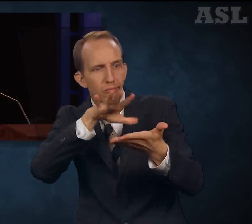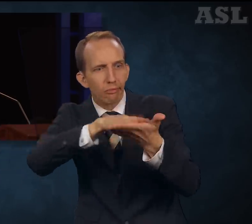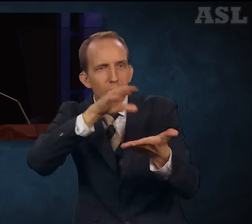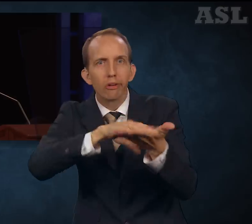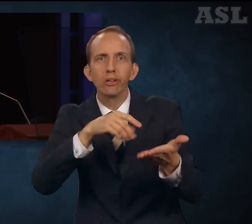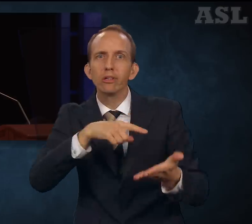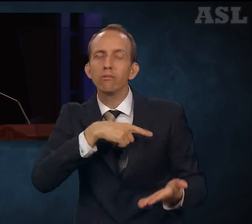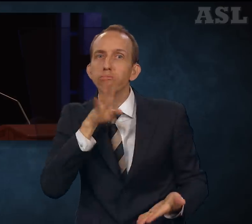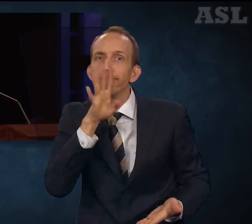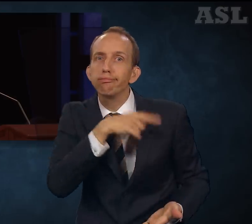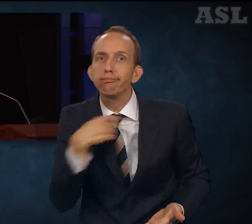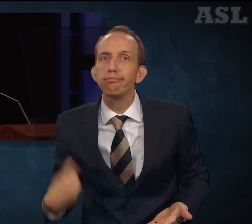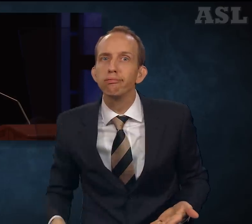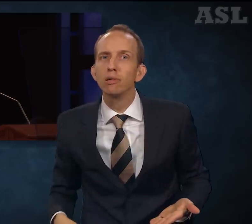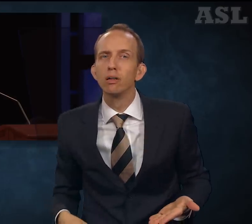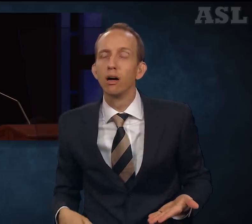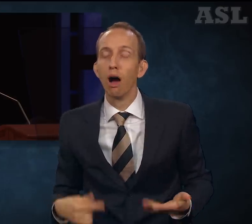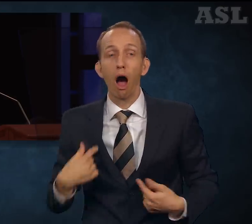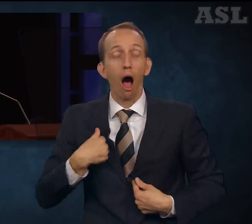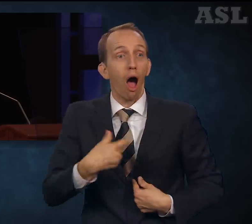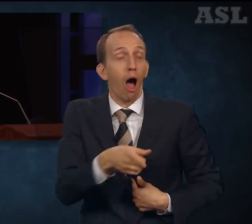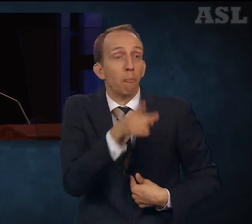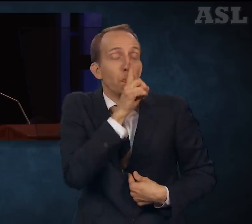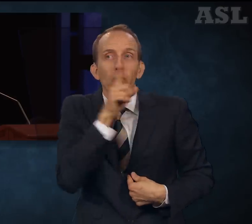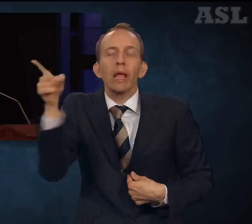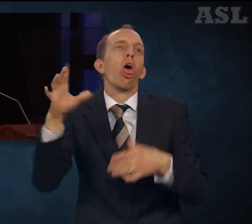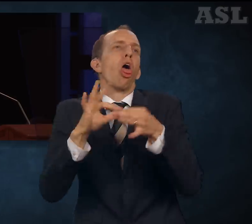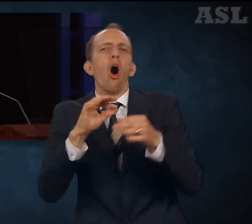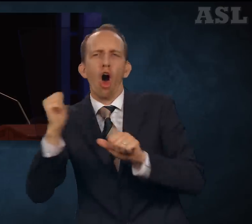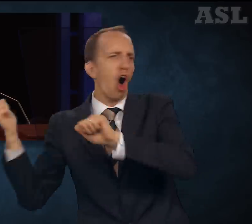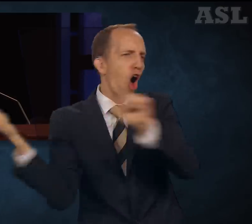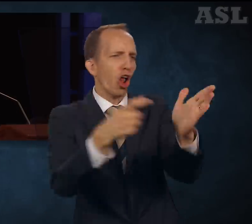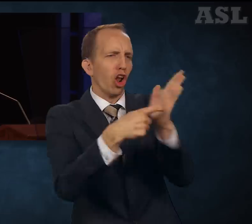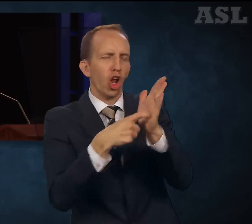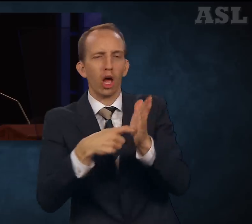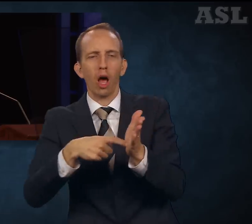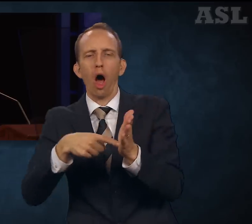THAT MEETING TO LEARN